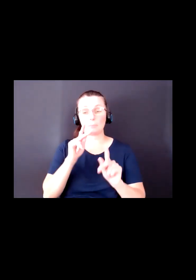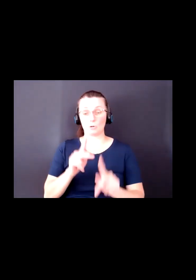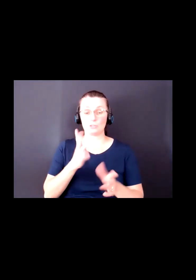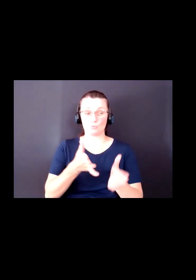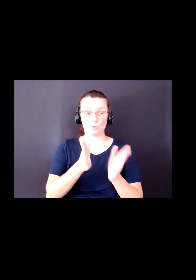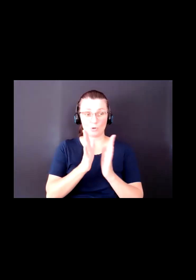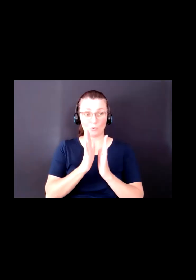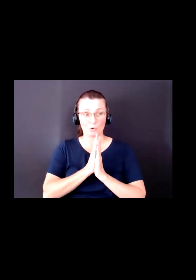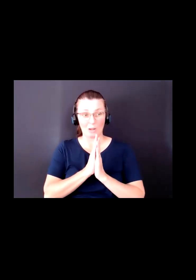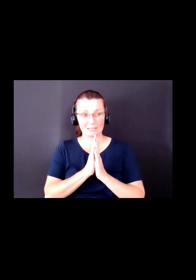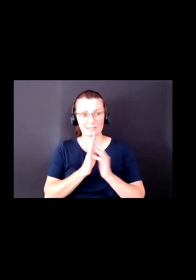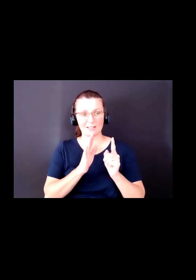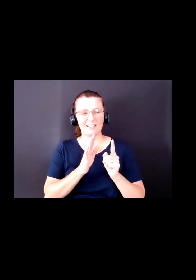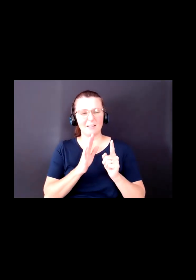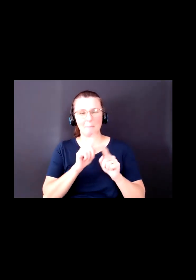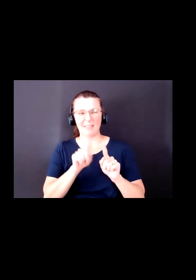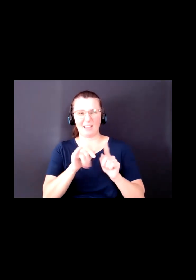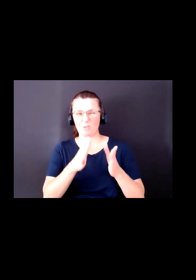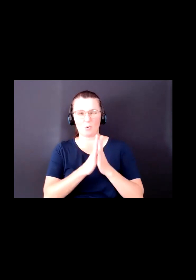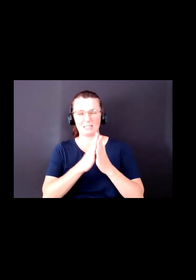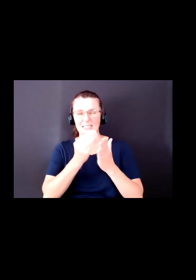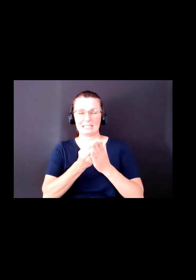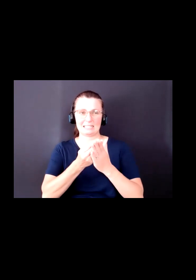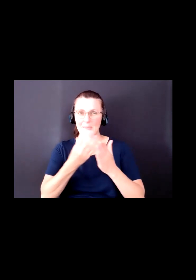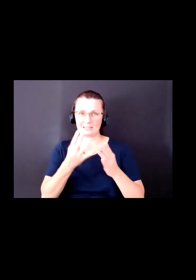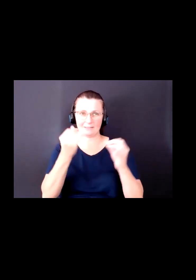obligation to provide an alternative aid or service that provides